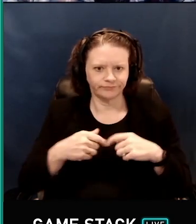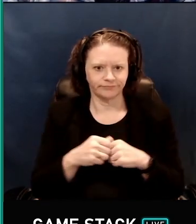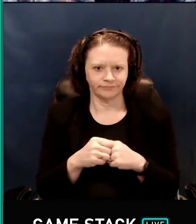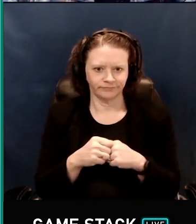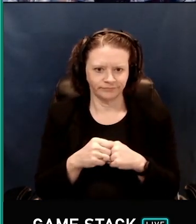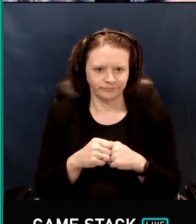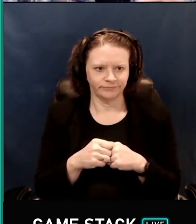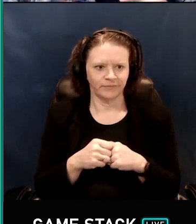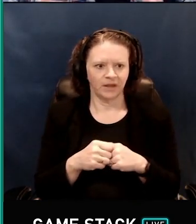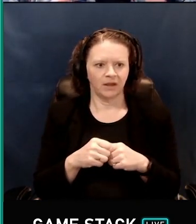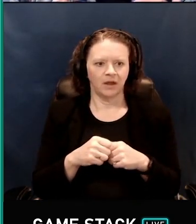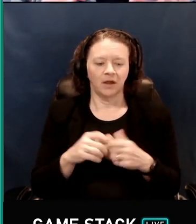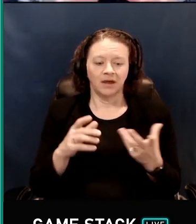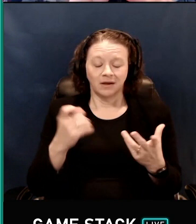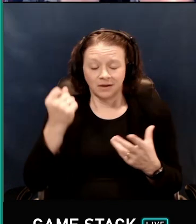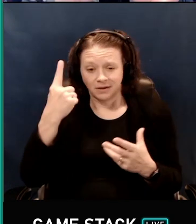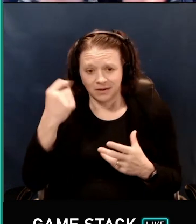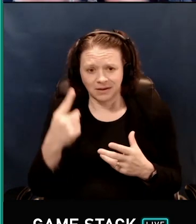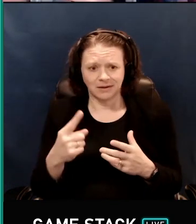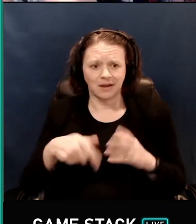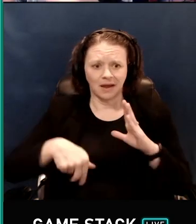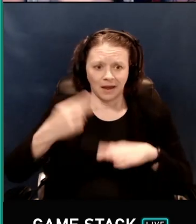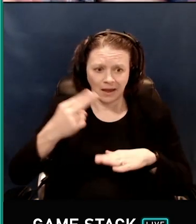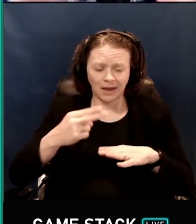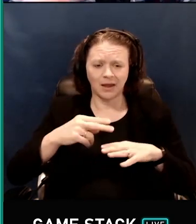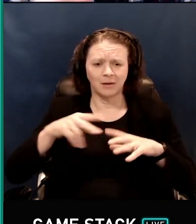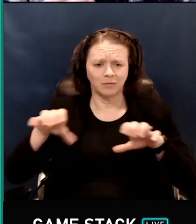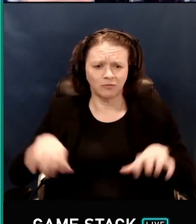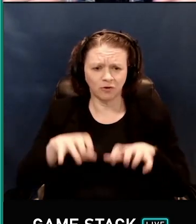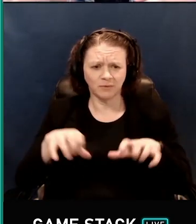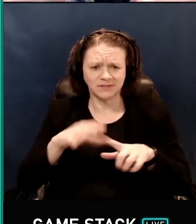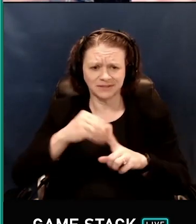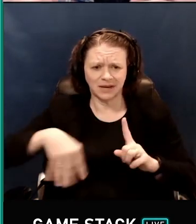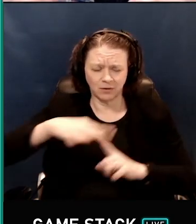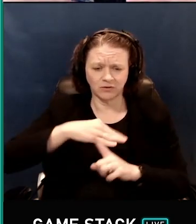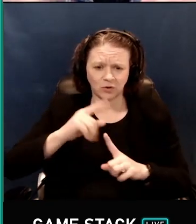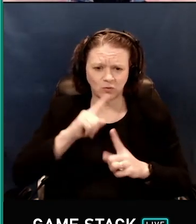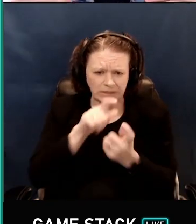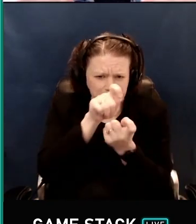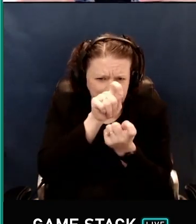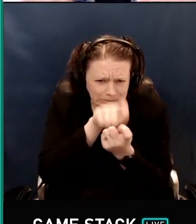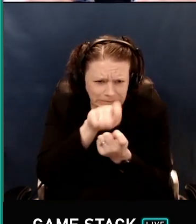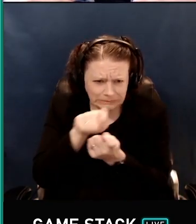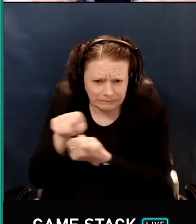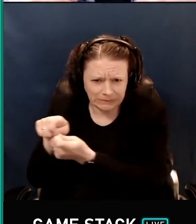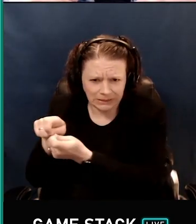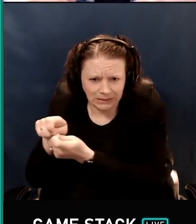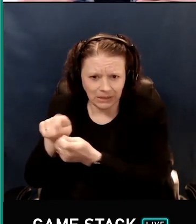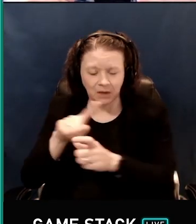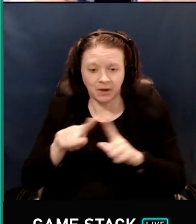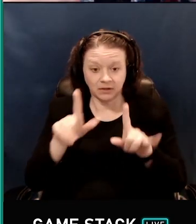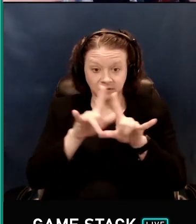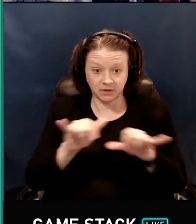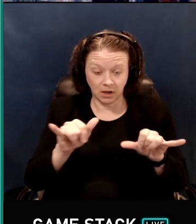meaning you deal with a lot of little small components, but very parallel, in which all of those can